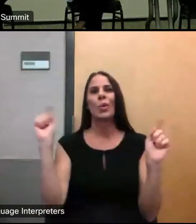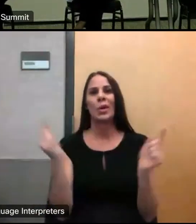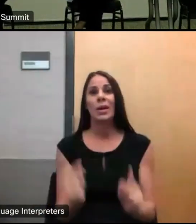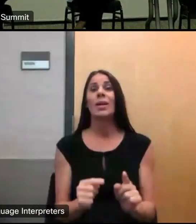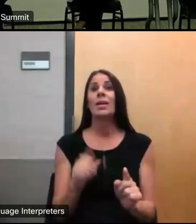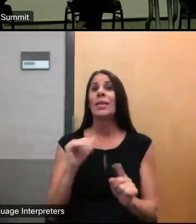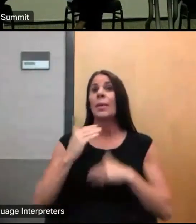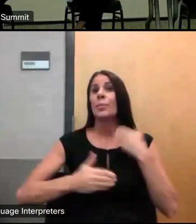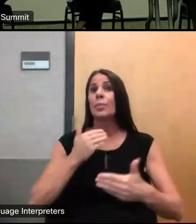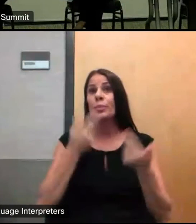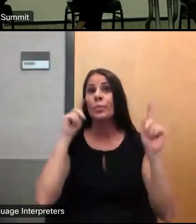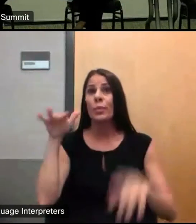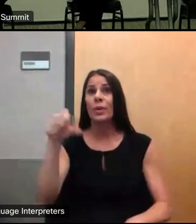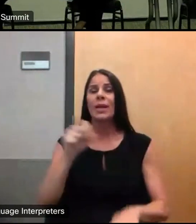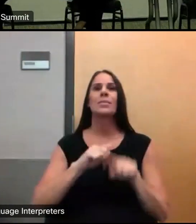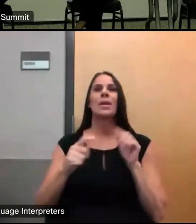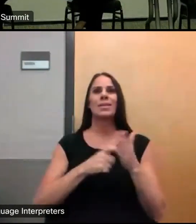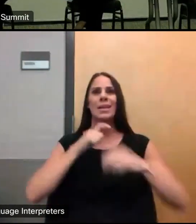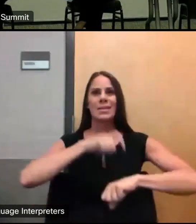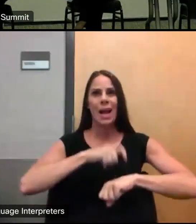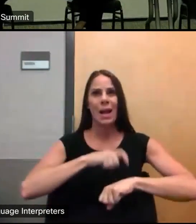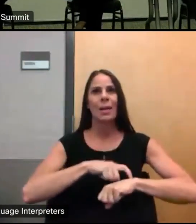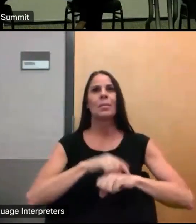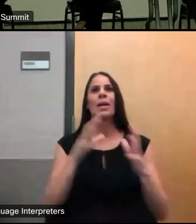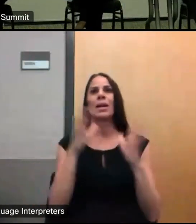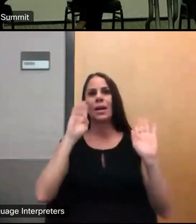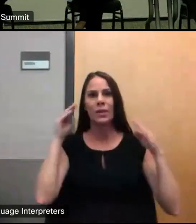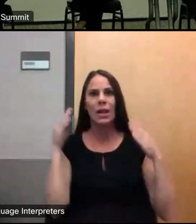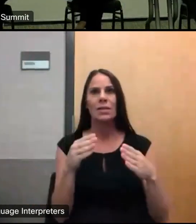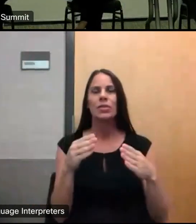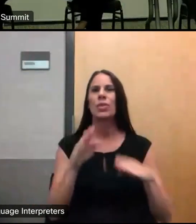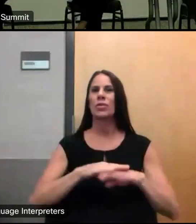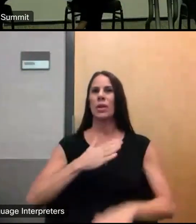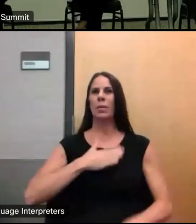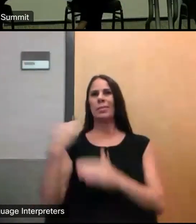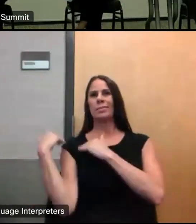end. But it does take time and a lot of concentration on my part. And so sometimes the time constraints